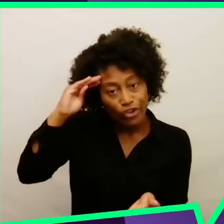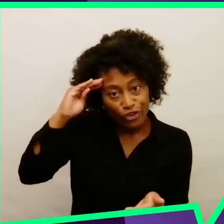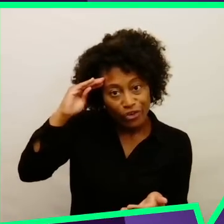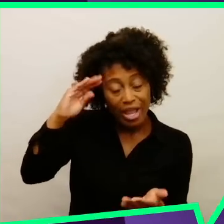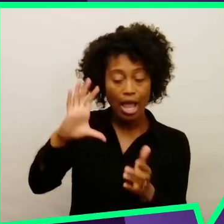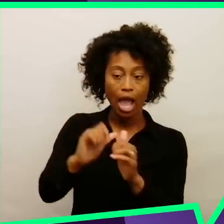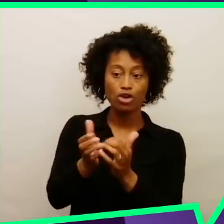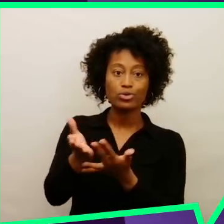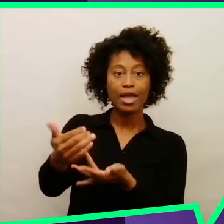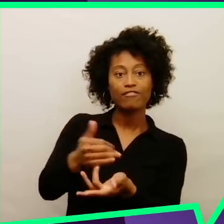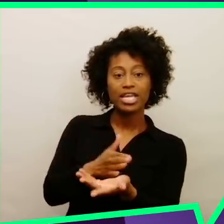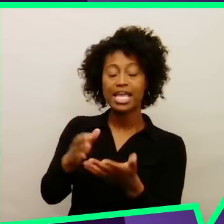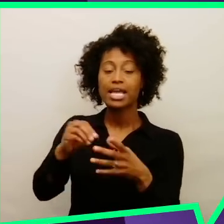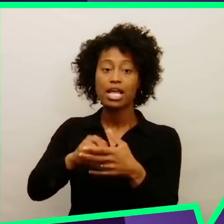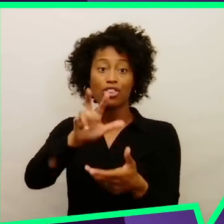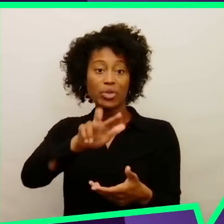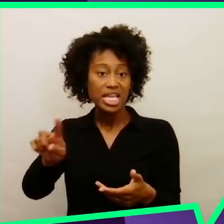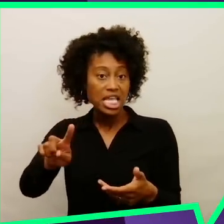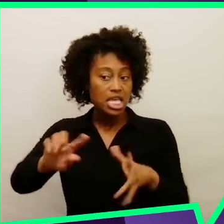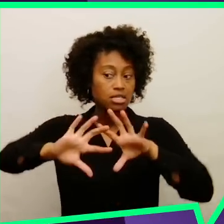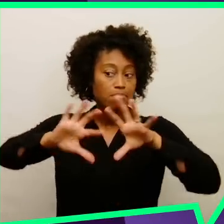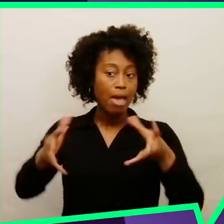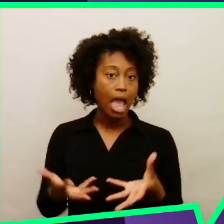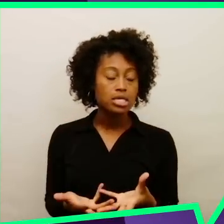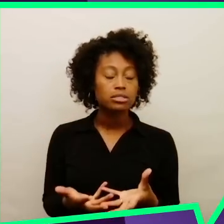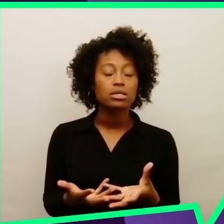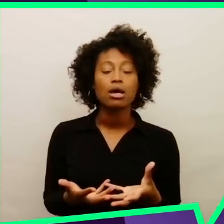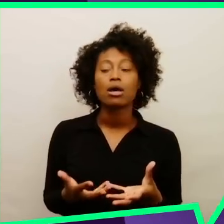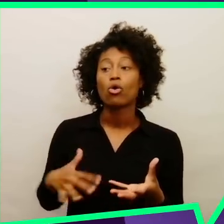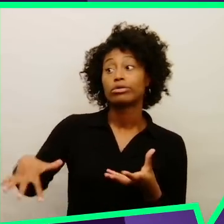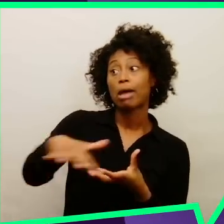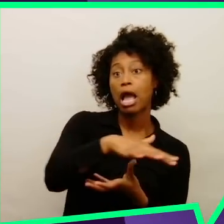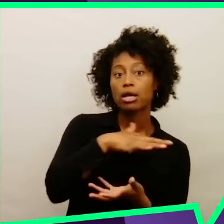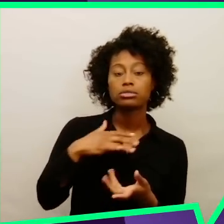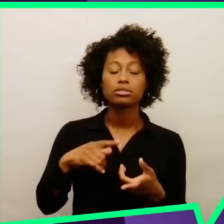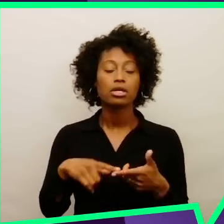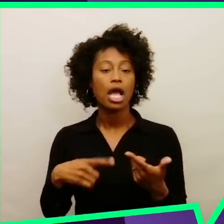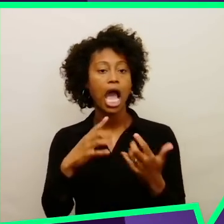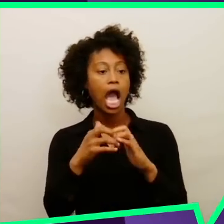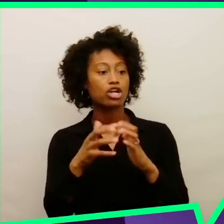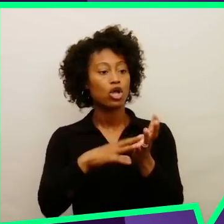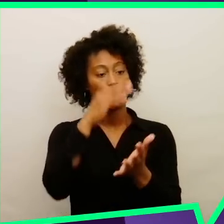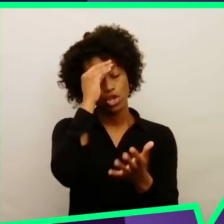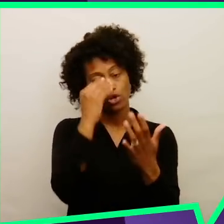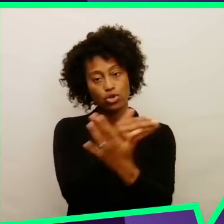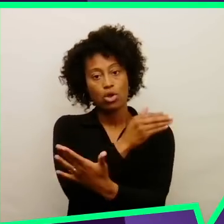in three-dimensional space, how to learn new problem solving, and these communication skills.